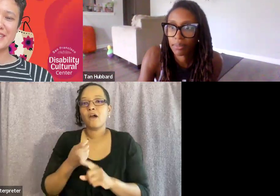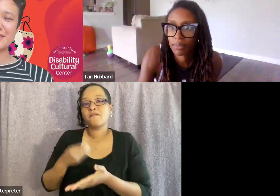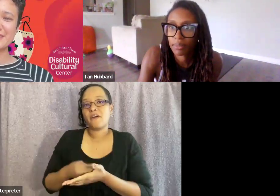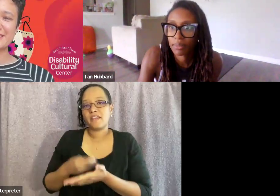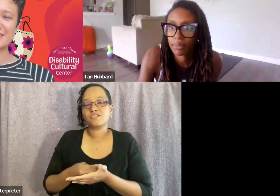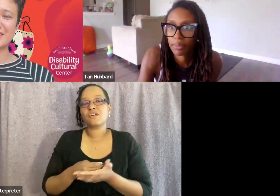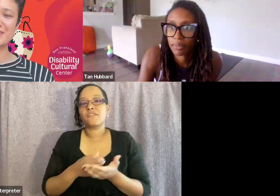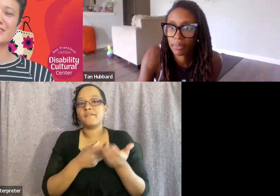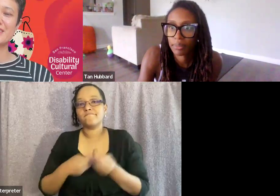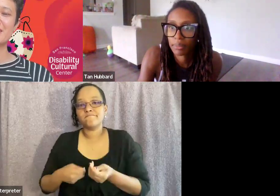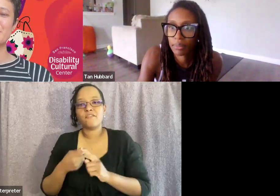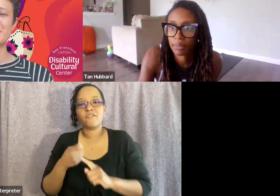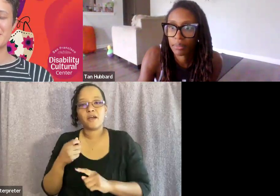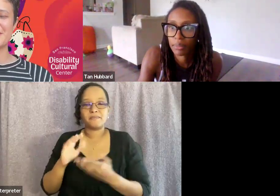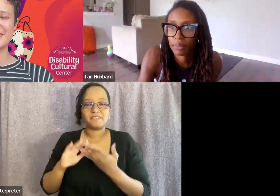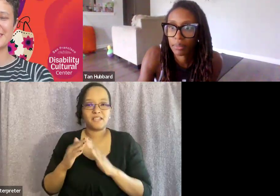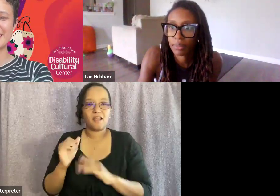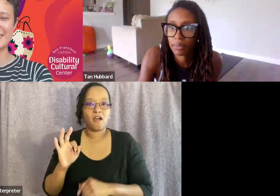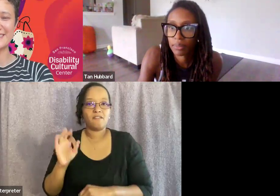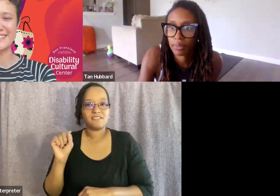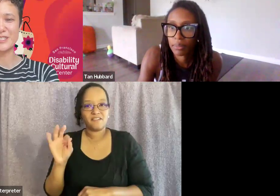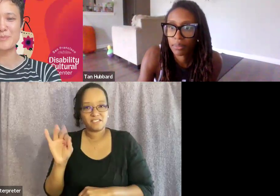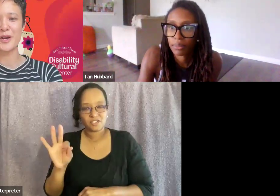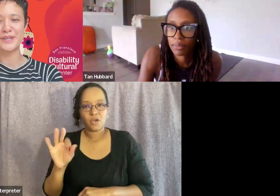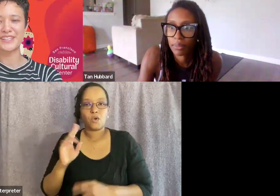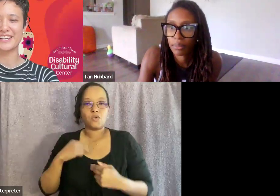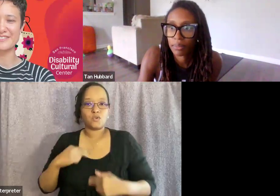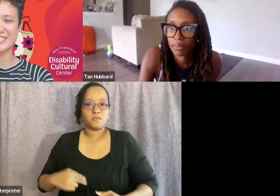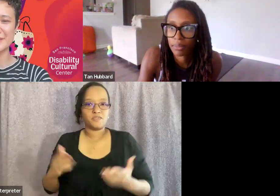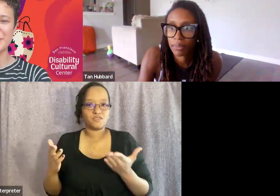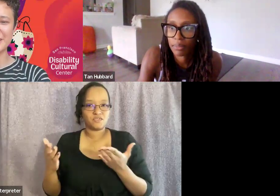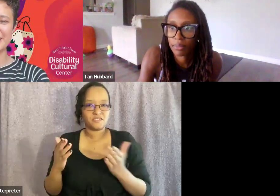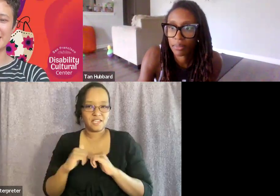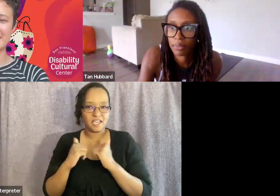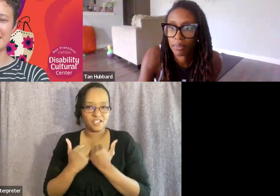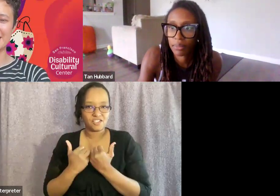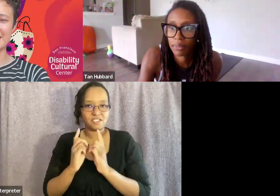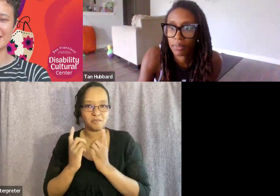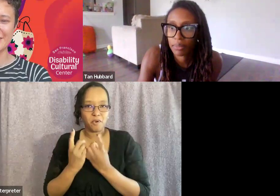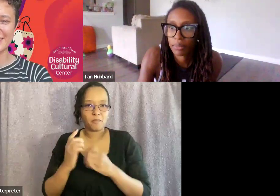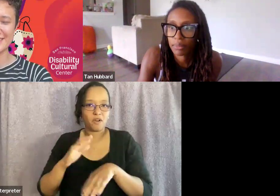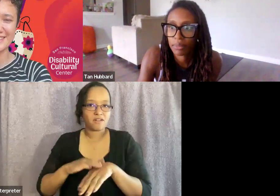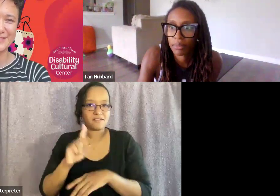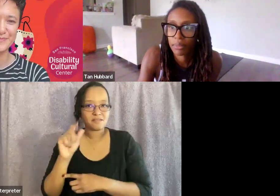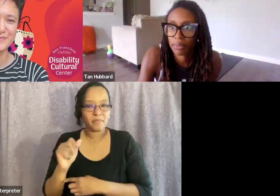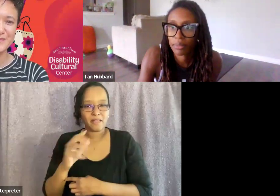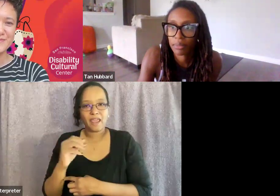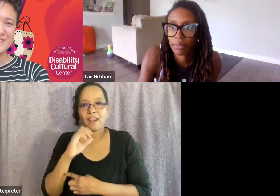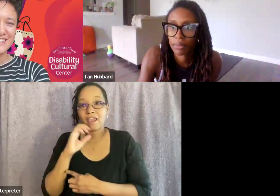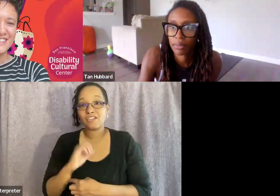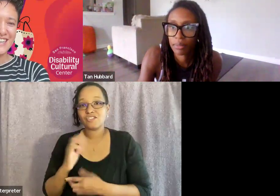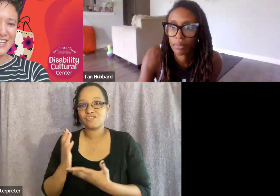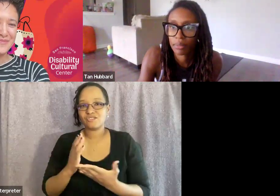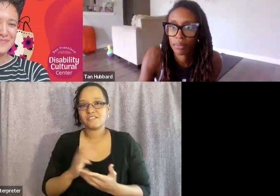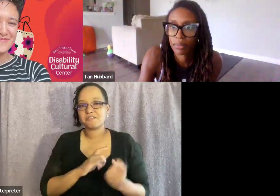of San Francisco's Human Services Agency, Department of Disability and Aging Services.